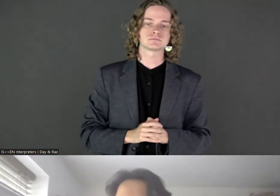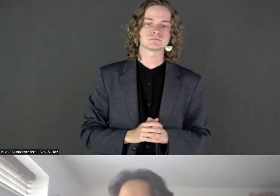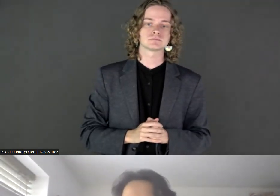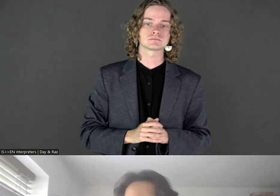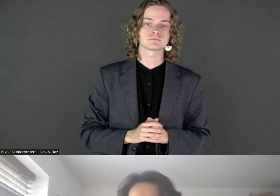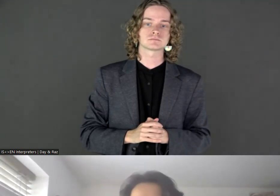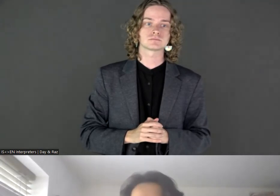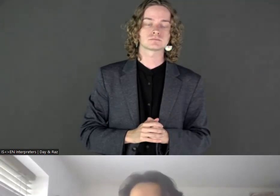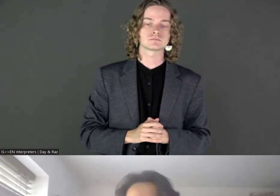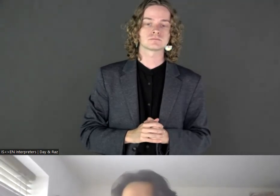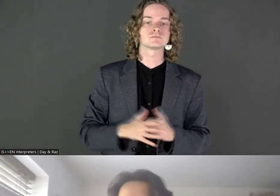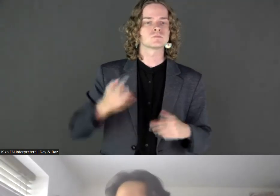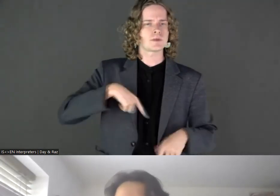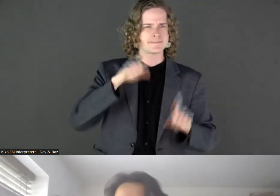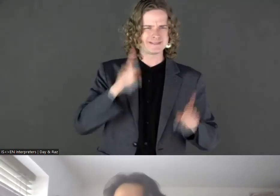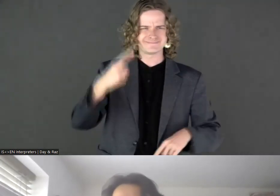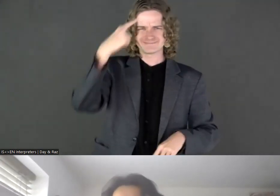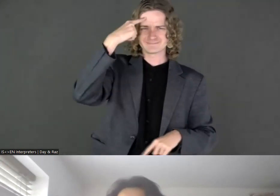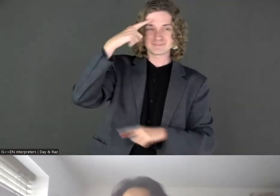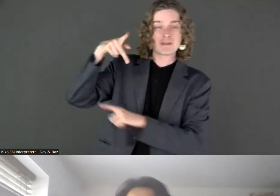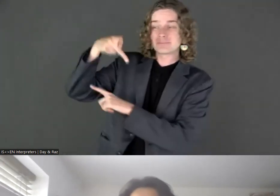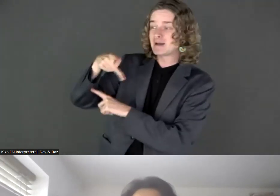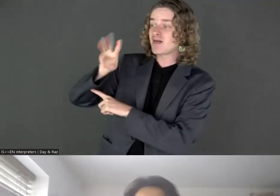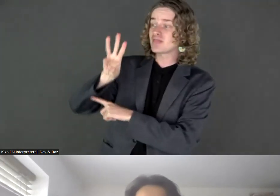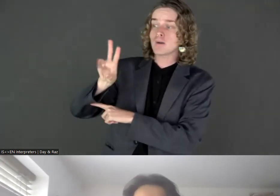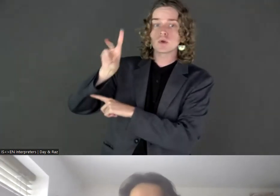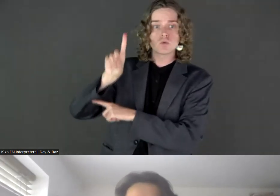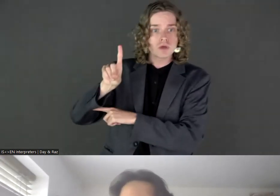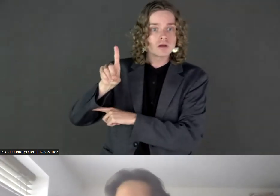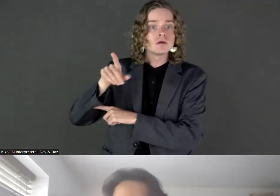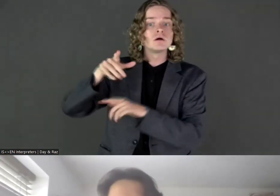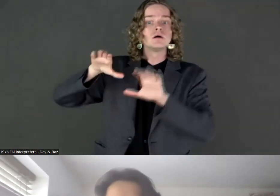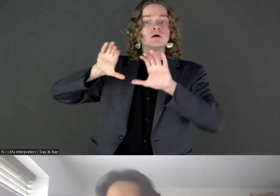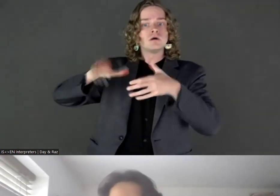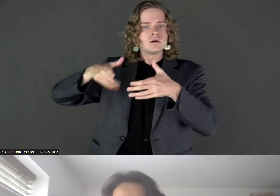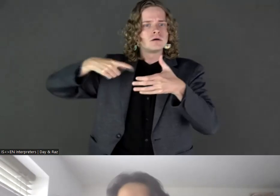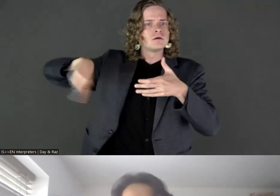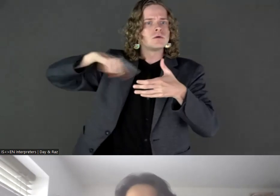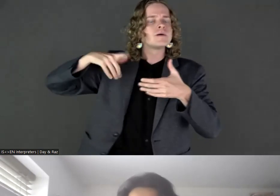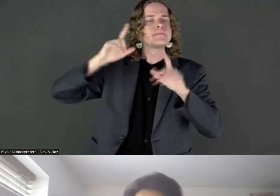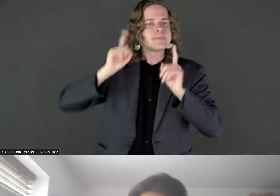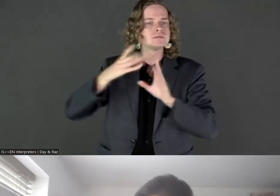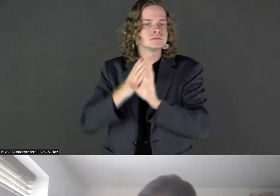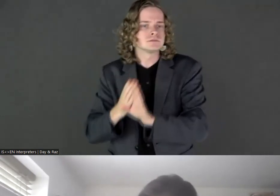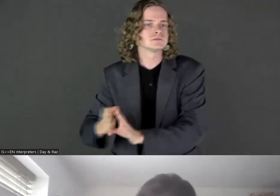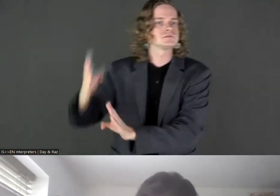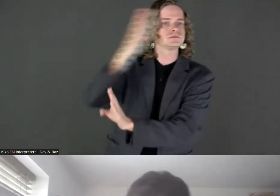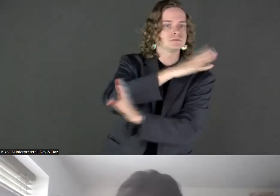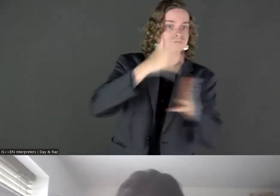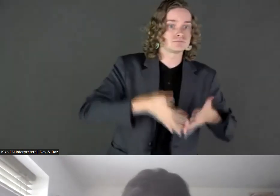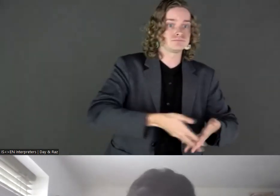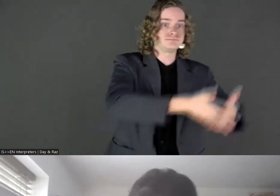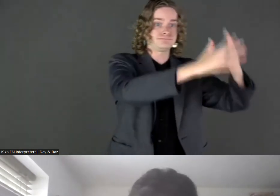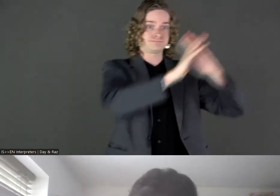crisis to be involved in humanitarian programs itself is already quite limited, especially with